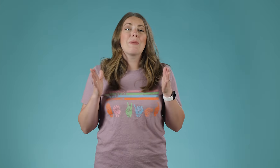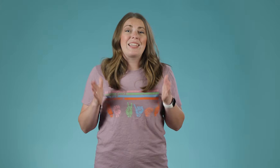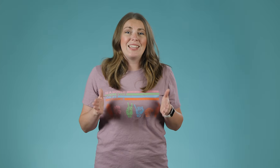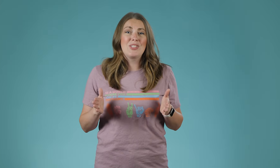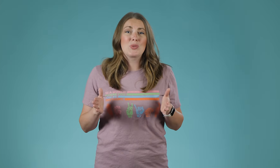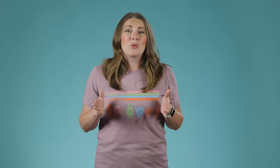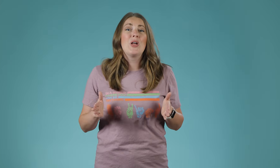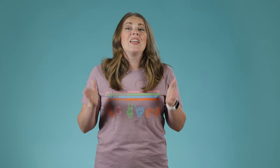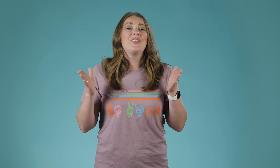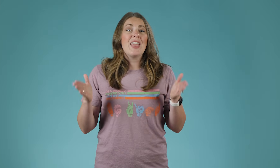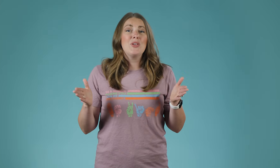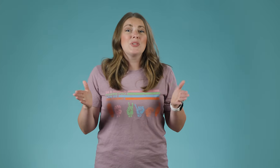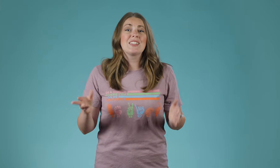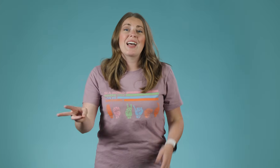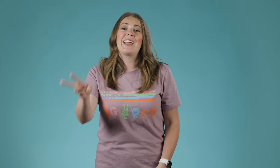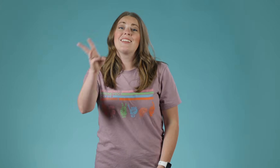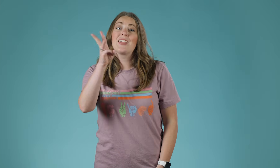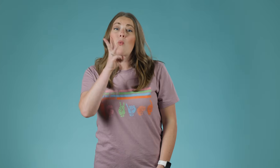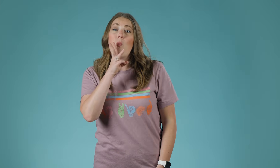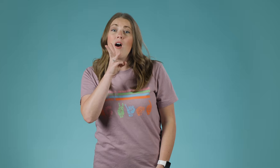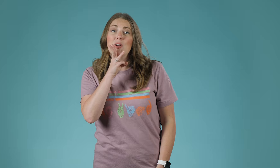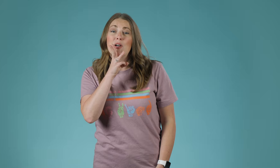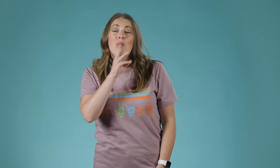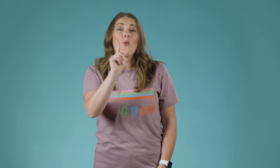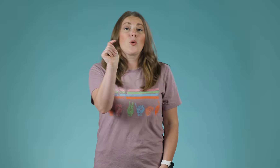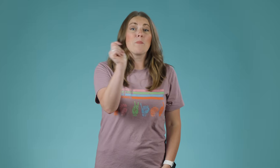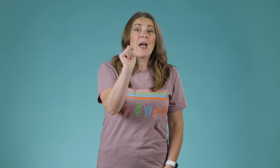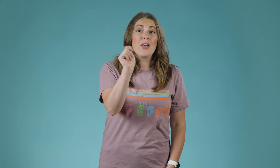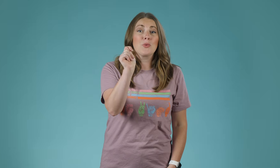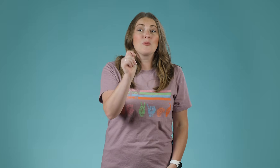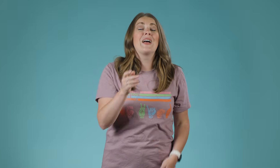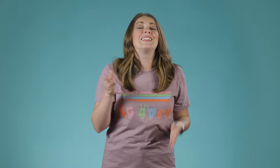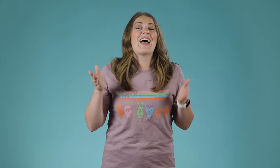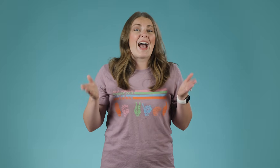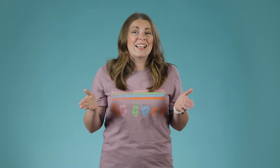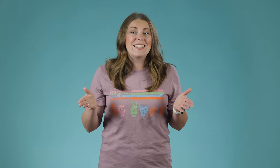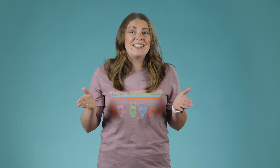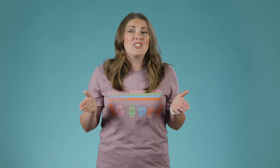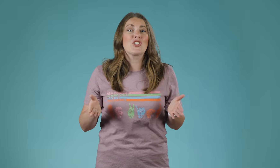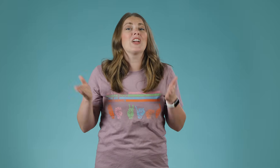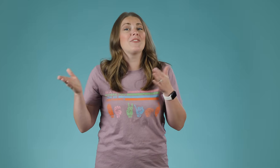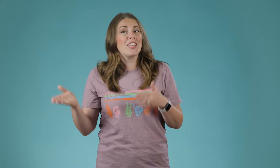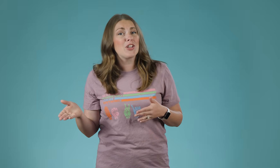my kids school they use the sign like water or bathroom to ask the teacher if they can go and